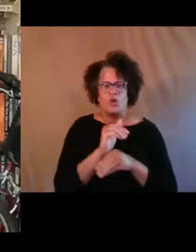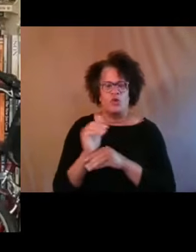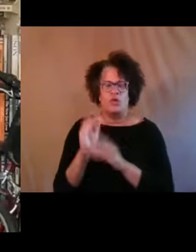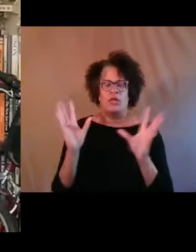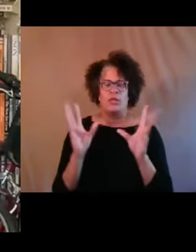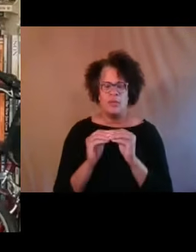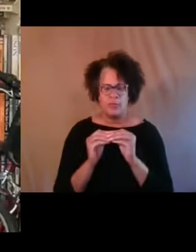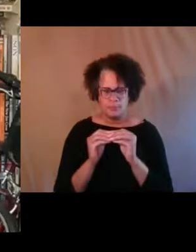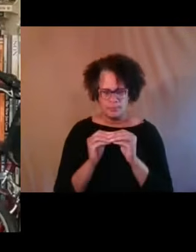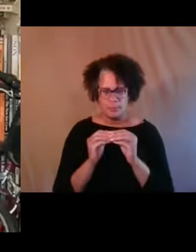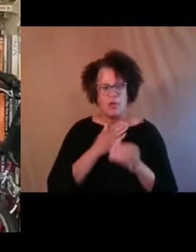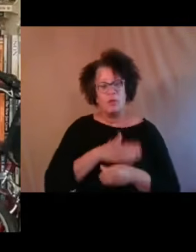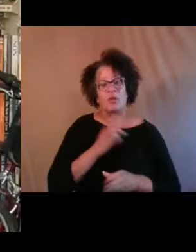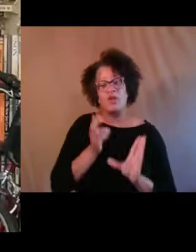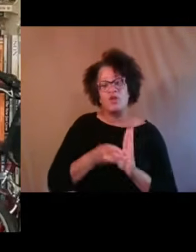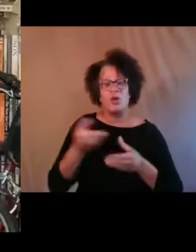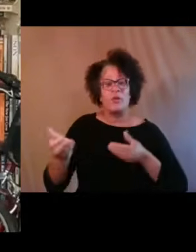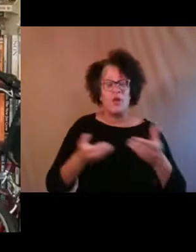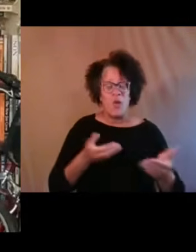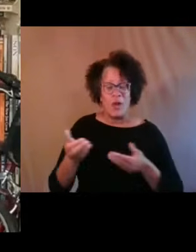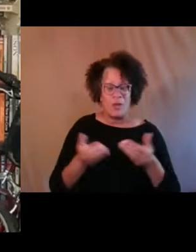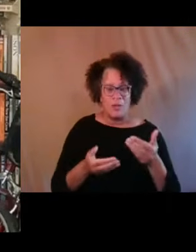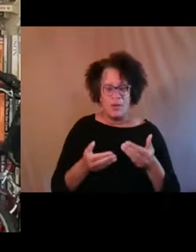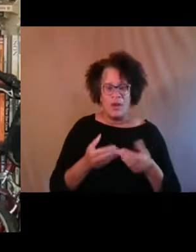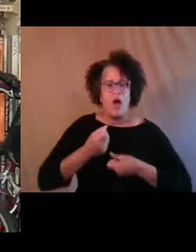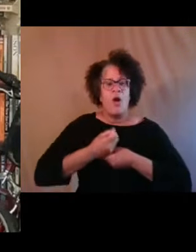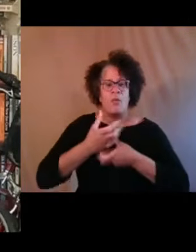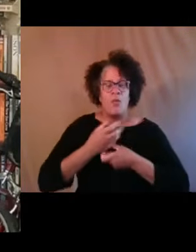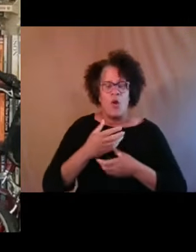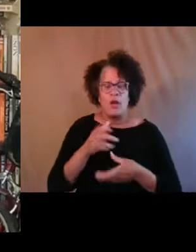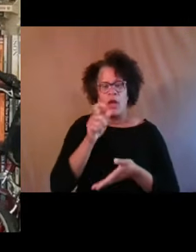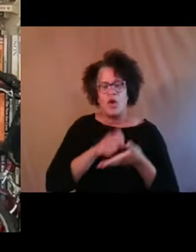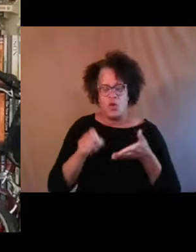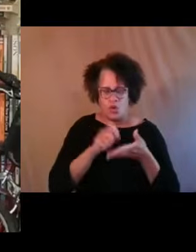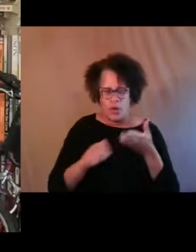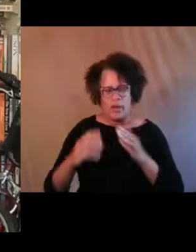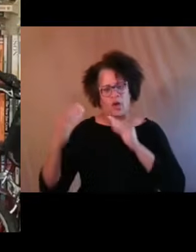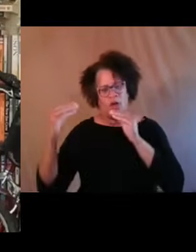Please join me in welcoming poet, writer, teacher curator,